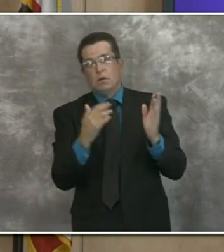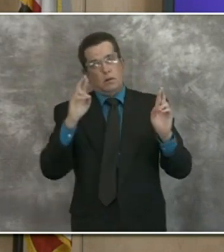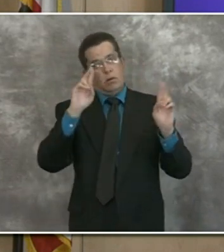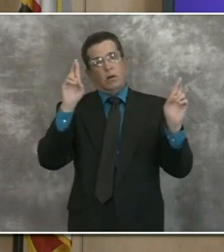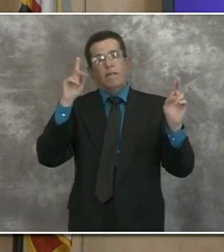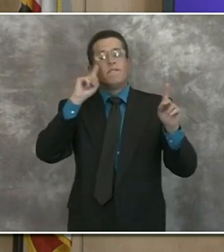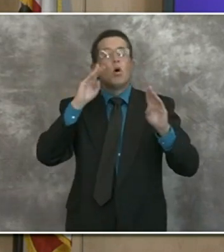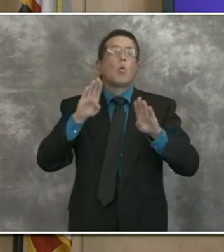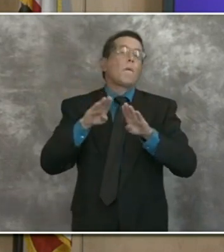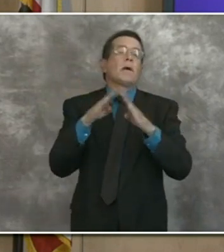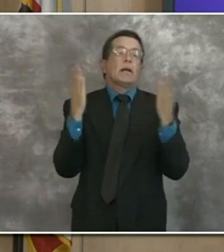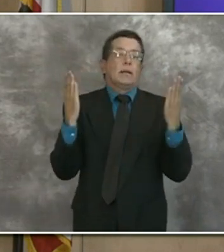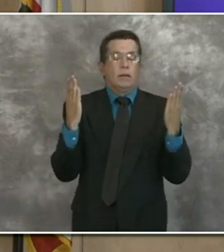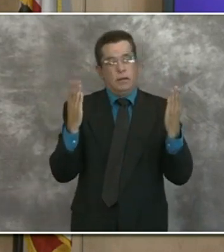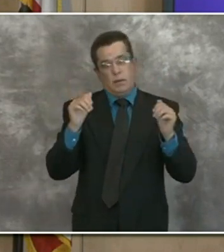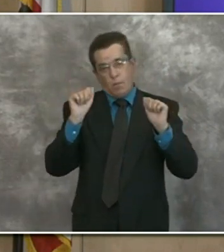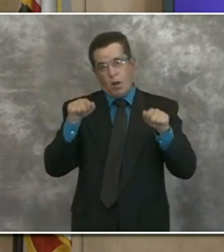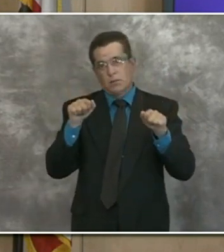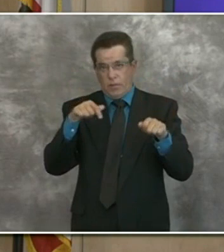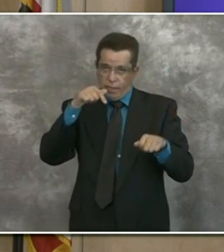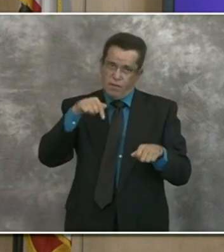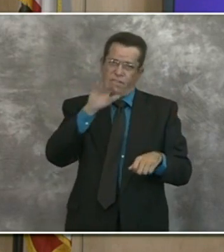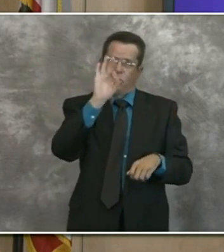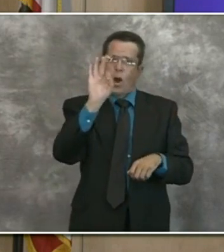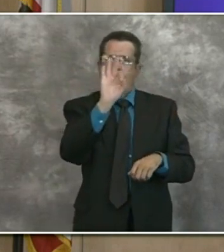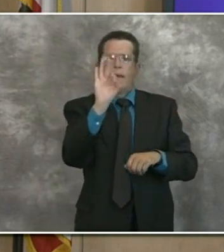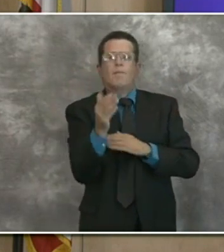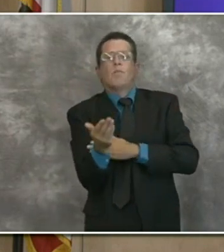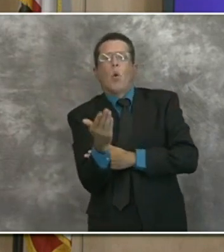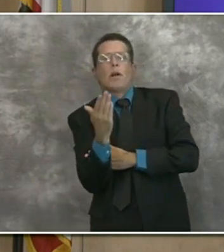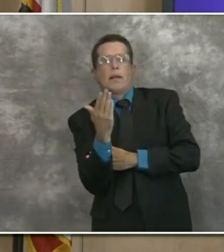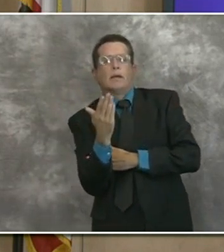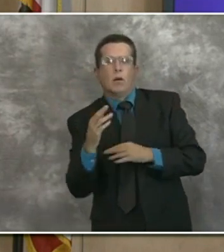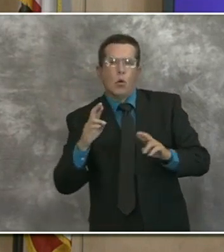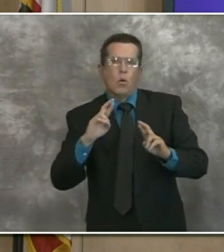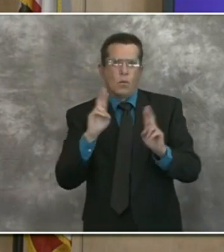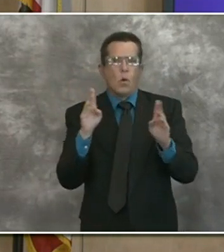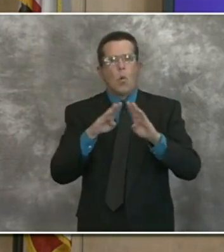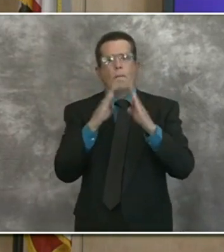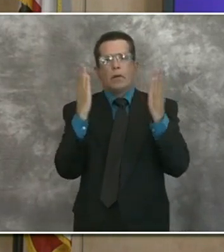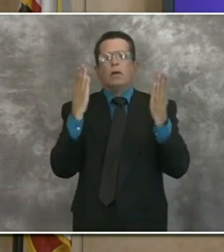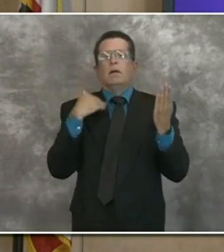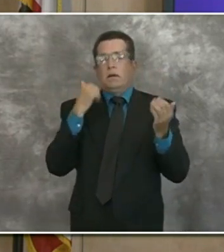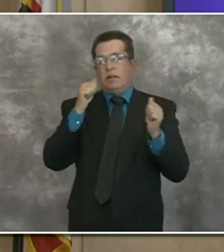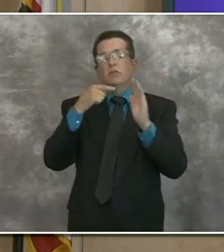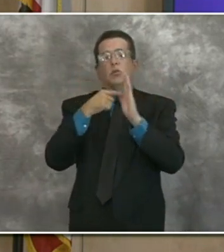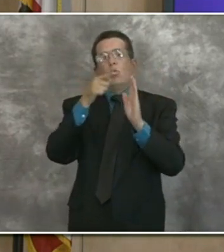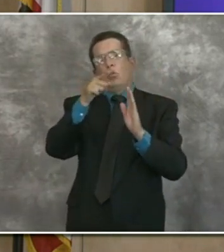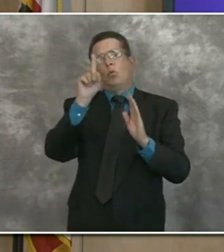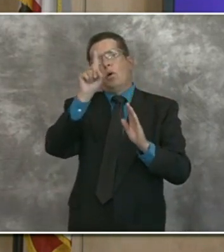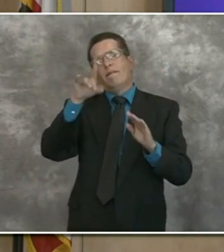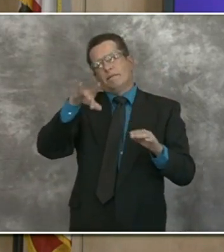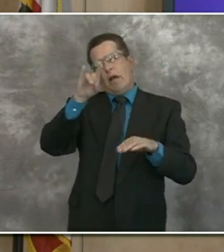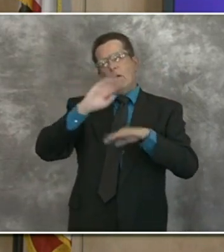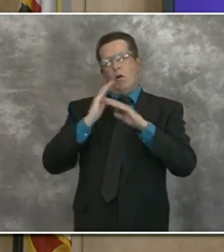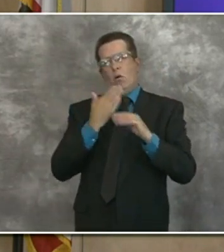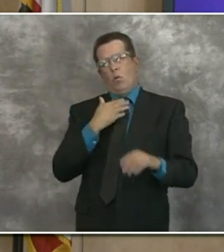COMPLETED SHARE IT WITH YOUR EMPLOYEES ARE POSTED OUTSIDE YOUR PLACE OF BUSINESS AT WHATEVER POINT YOU CHOOSE TO